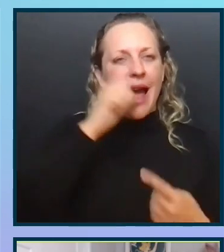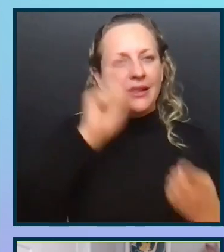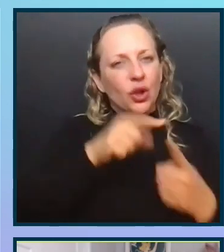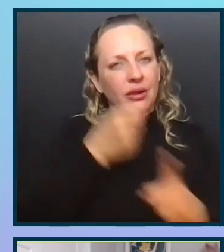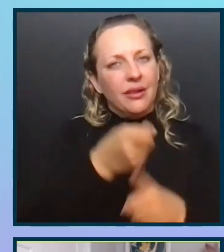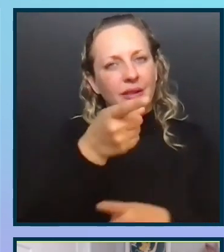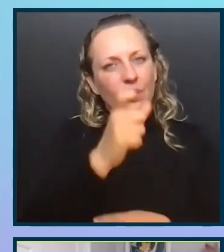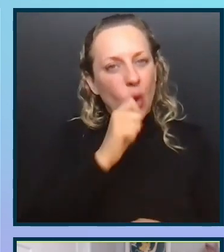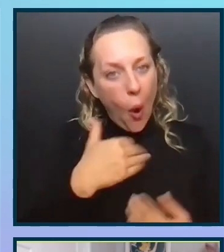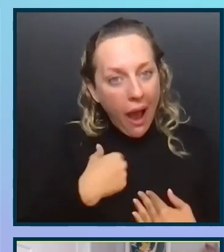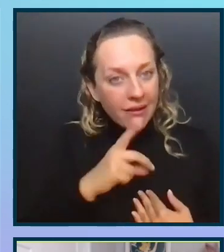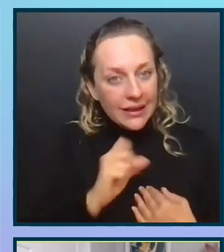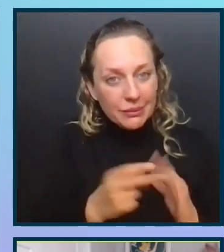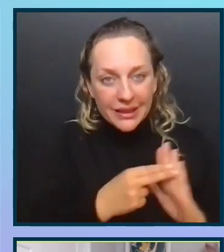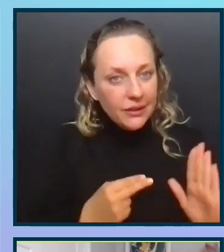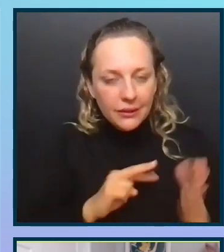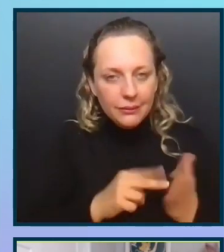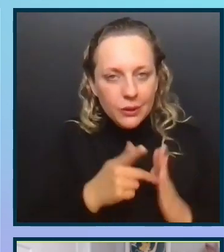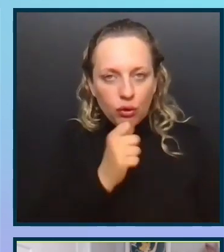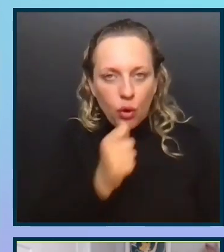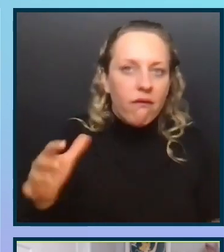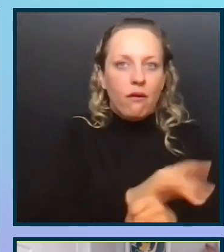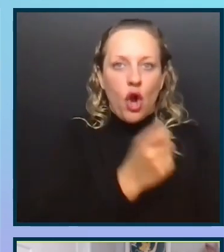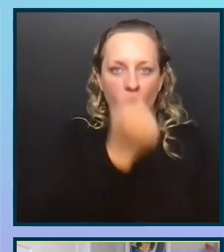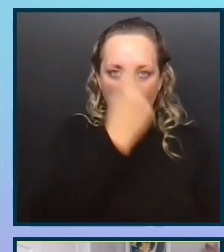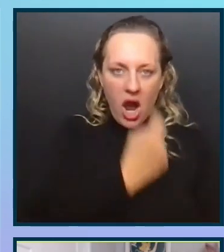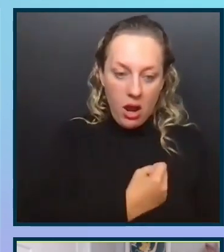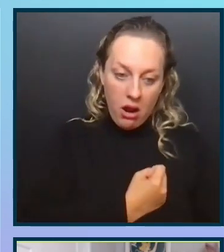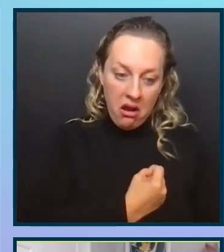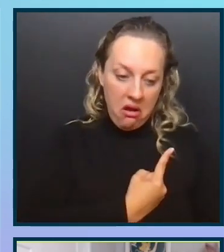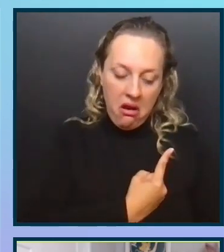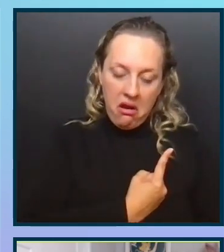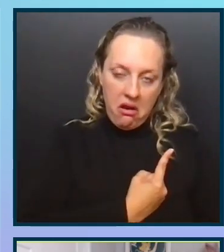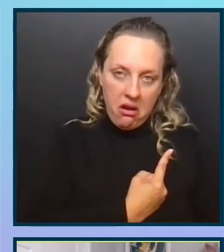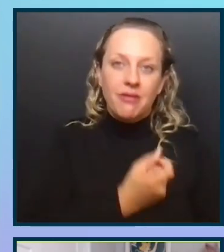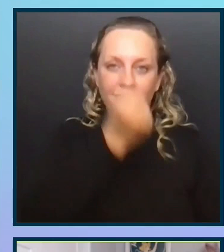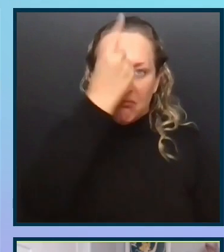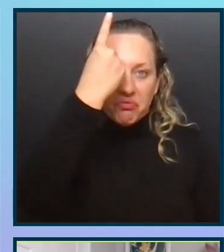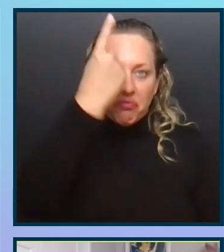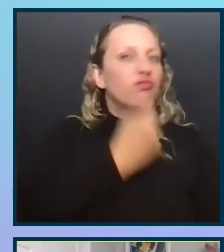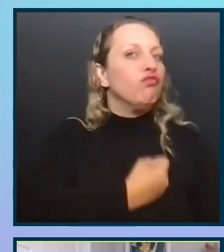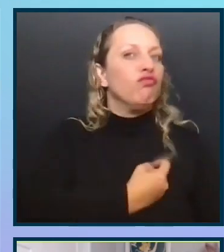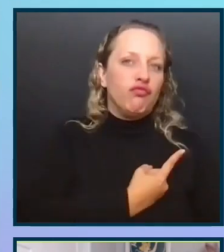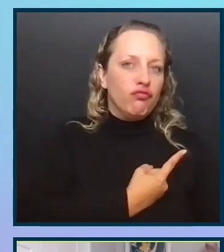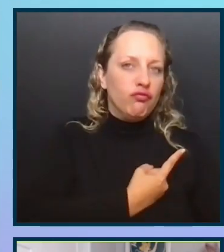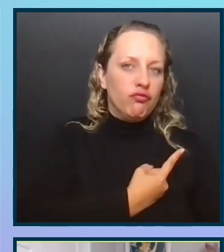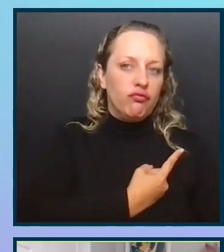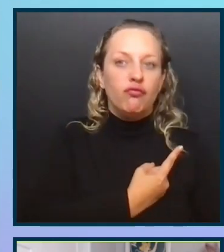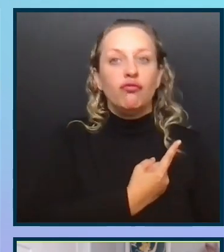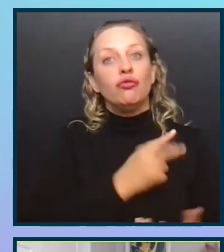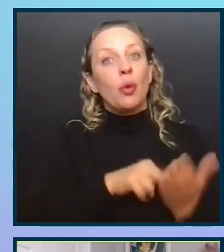So instead, I wanna encourage designers to really take the users, and think about the needs,